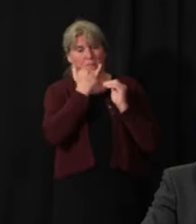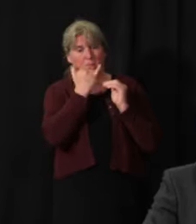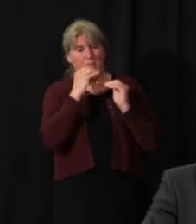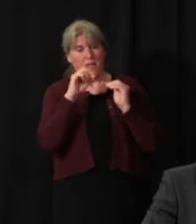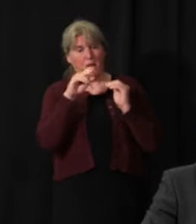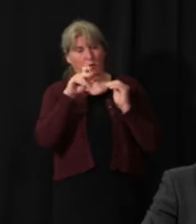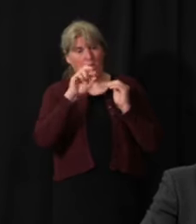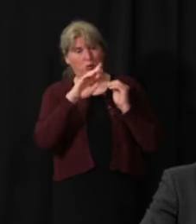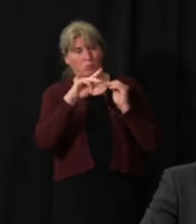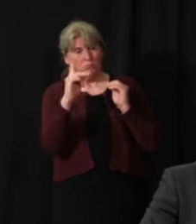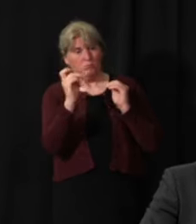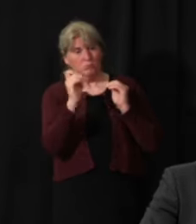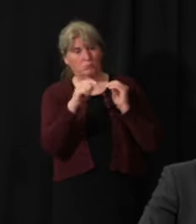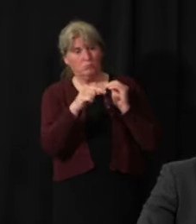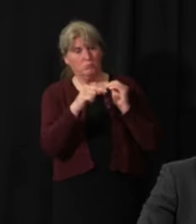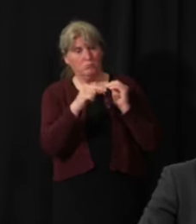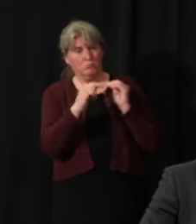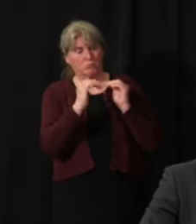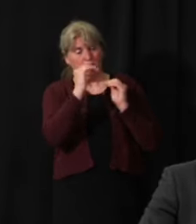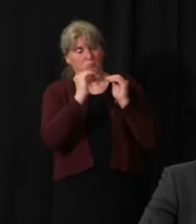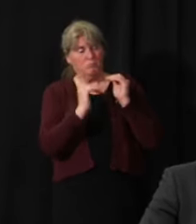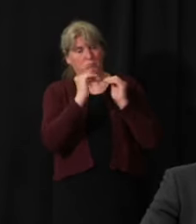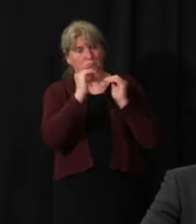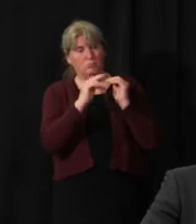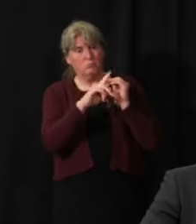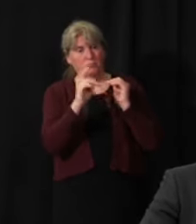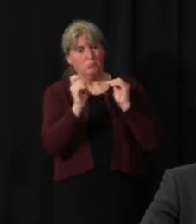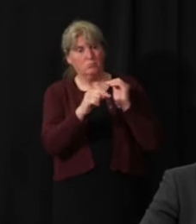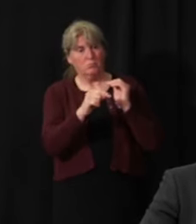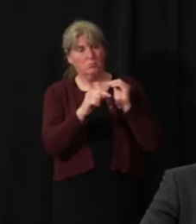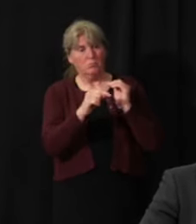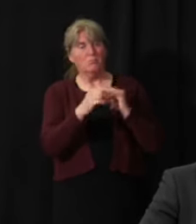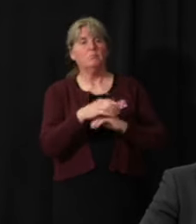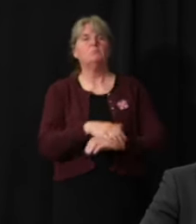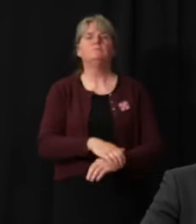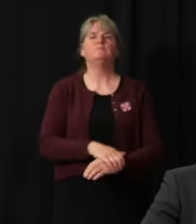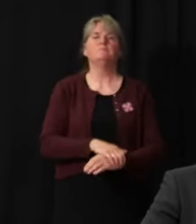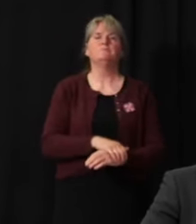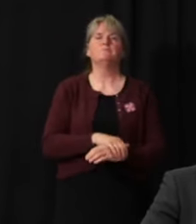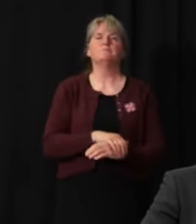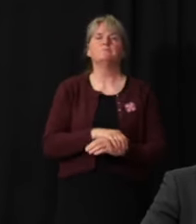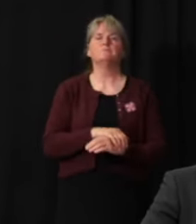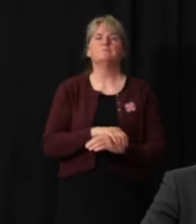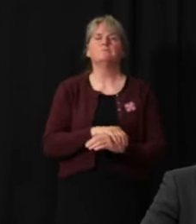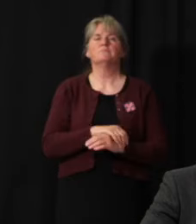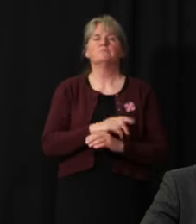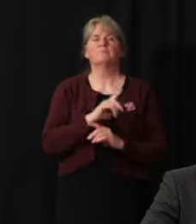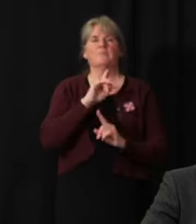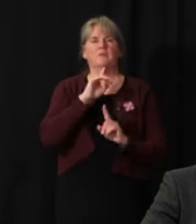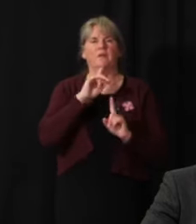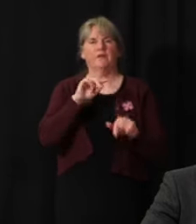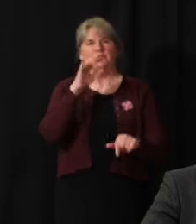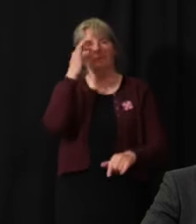have with these models.